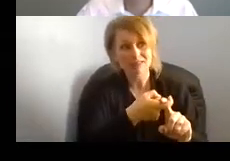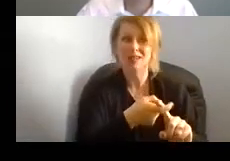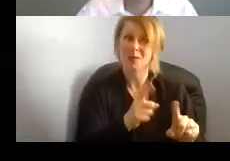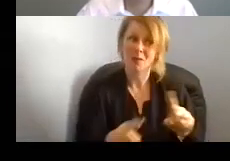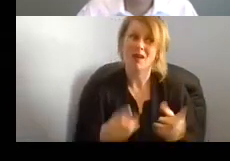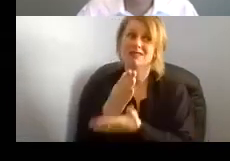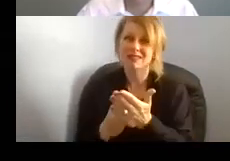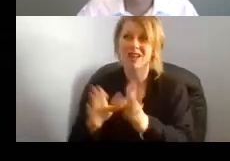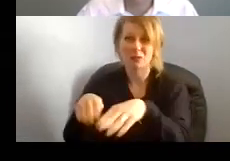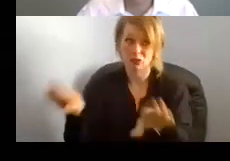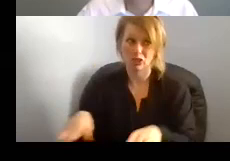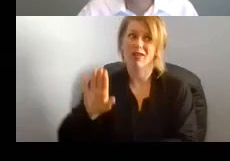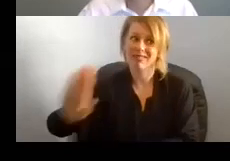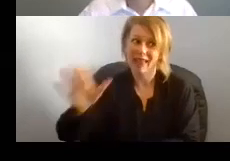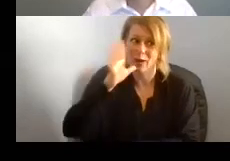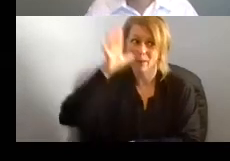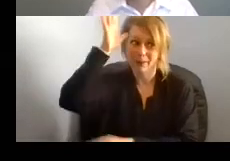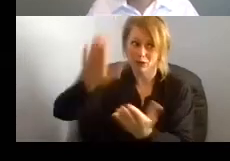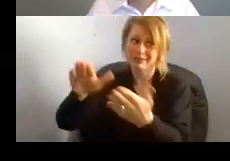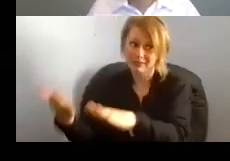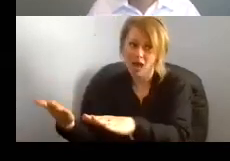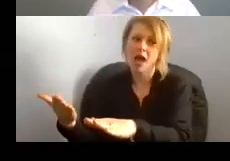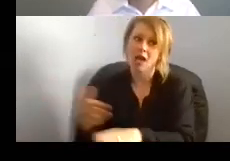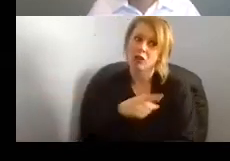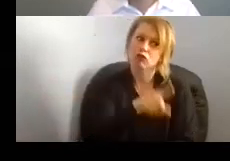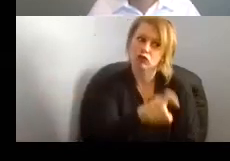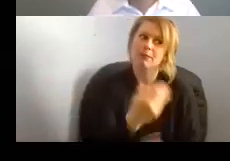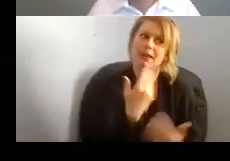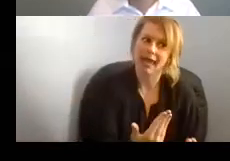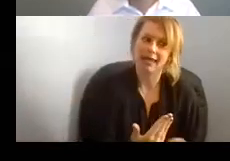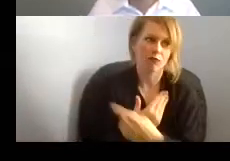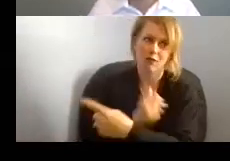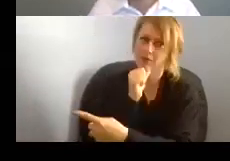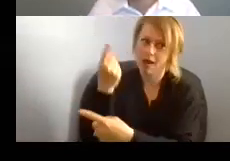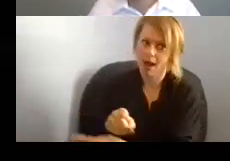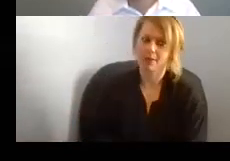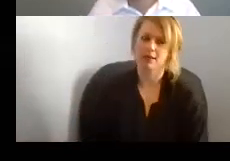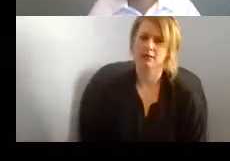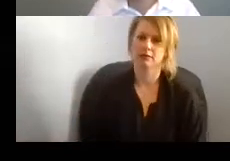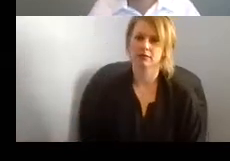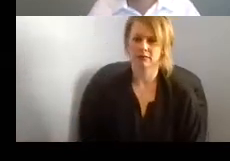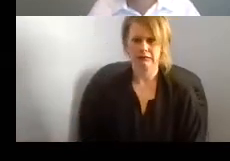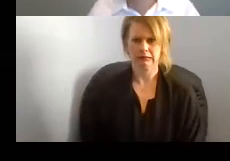You should feel grateful that didn’t happen. You know, I think when you try and contrast it and say that it’s worse for